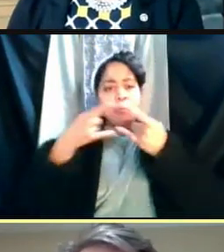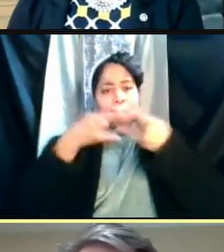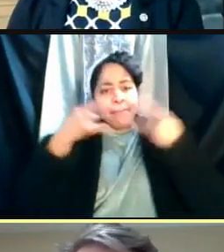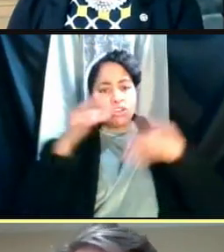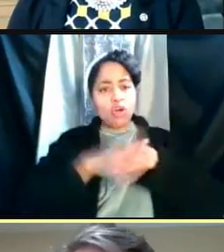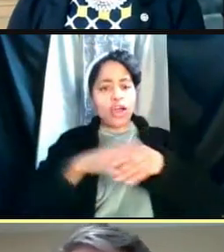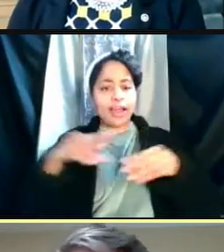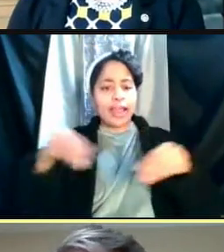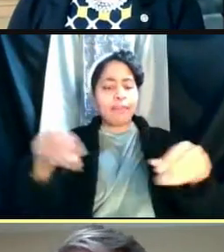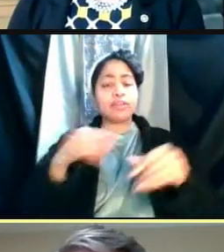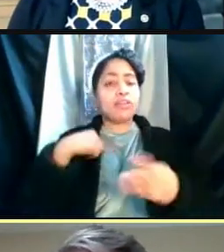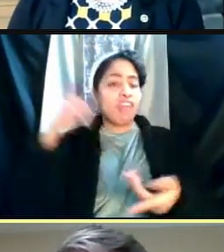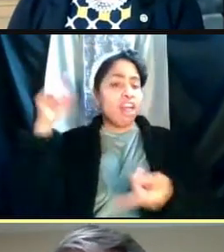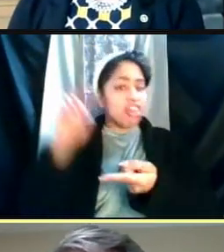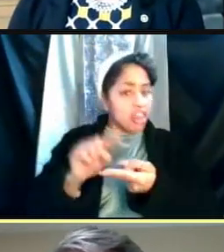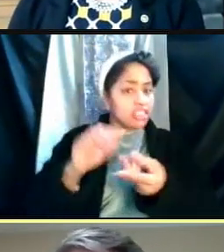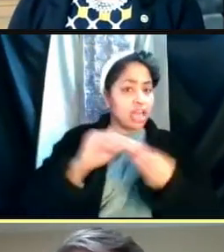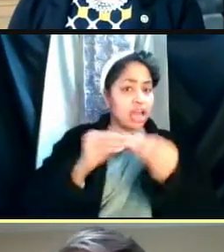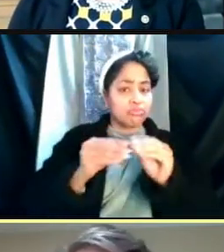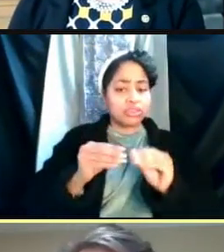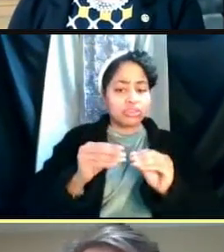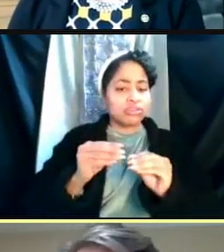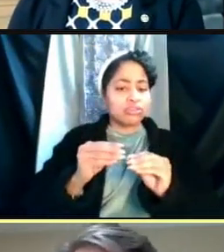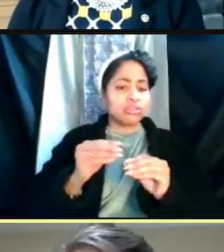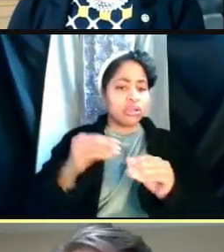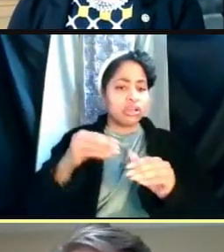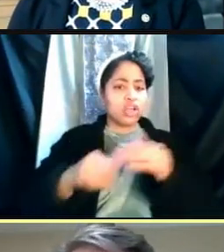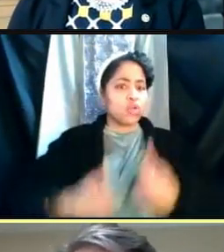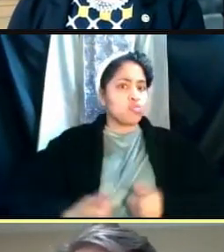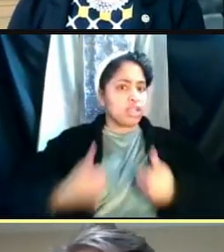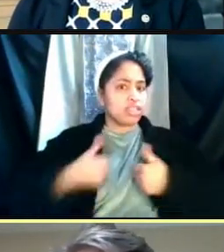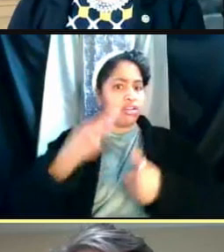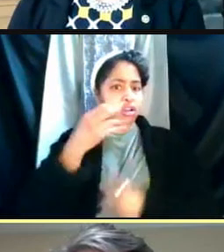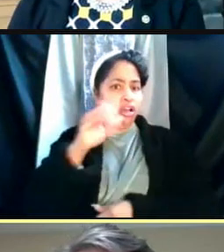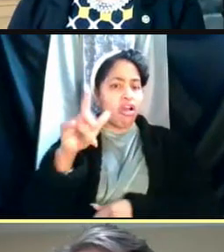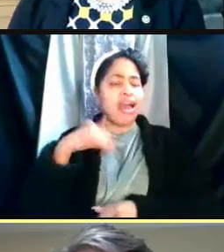We have had less outbreaks in the residence halls. I think that's because the fact